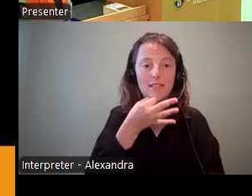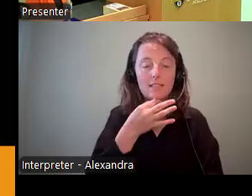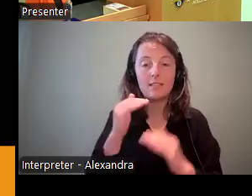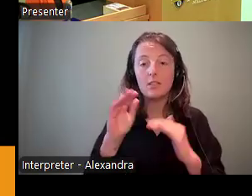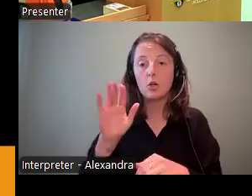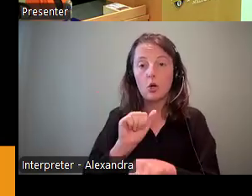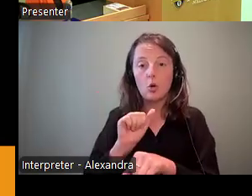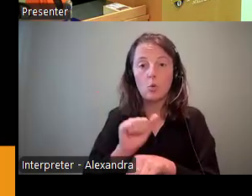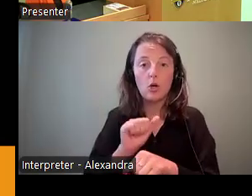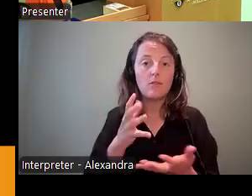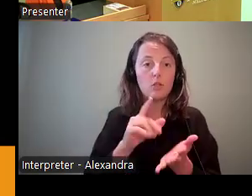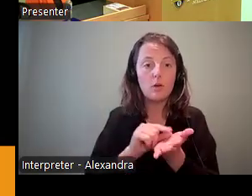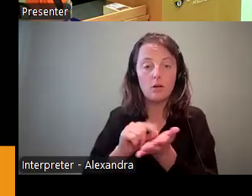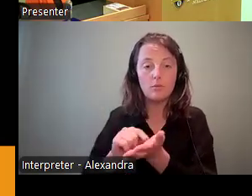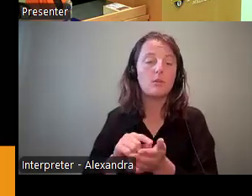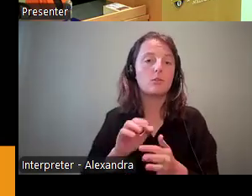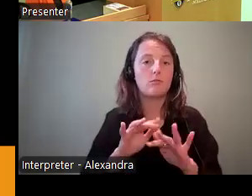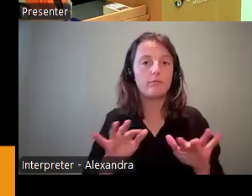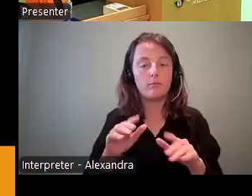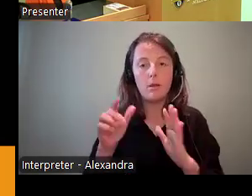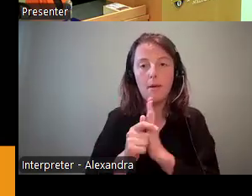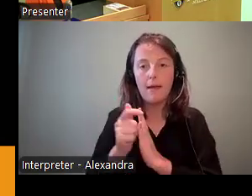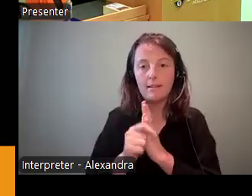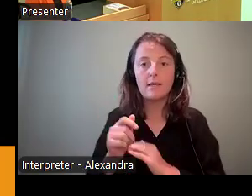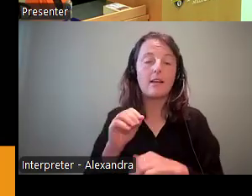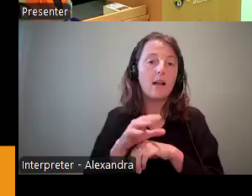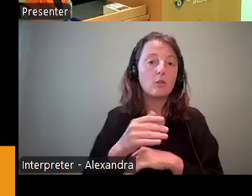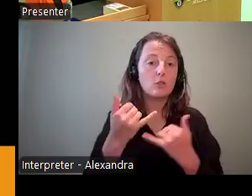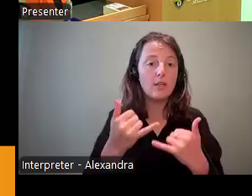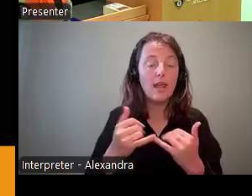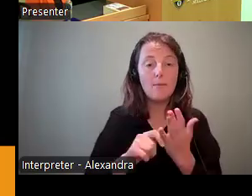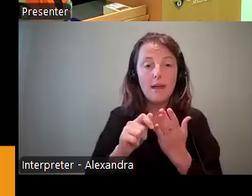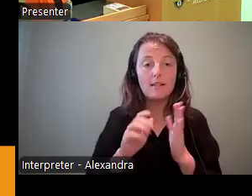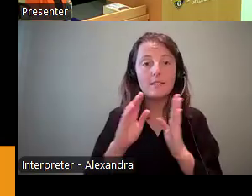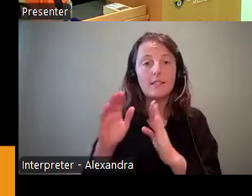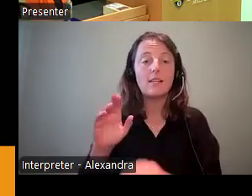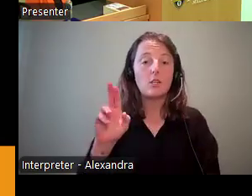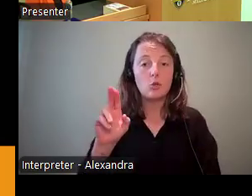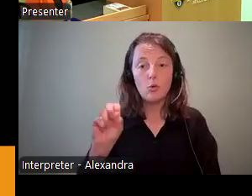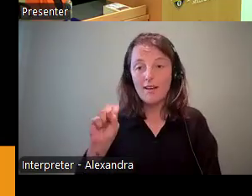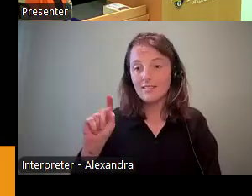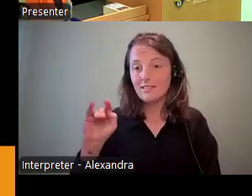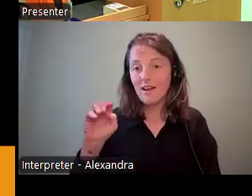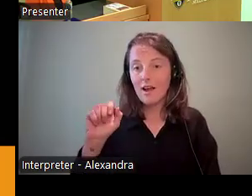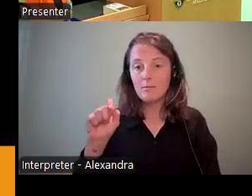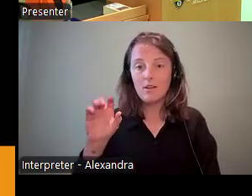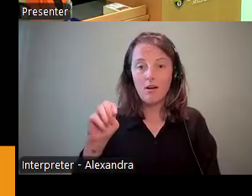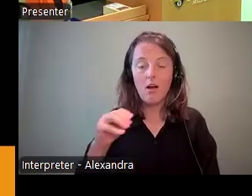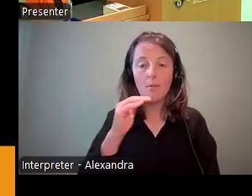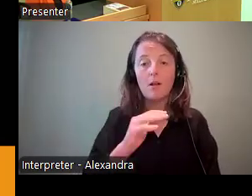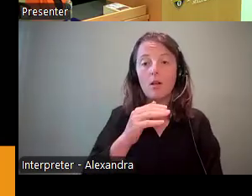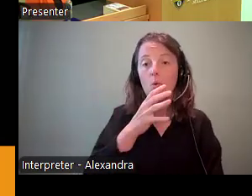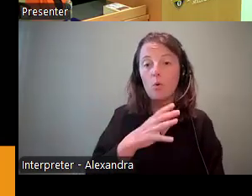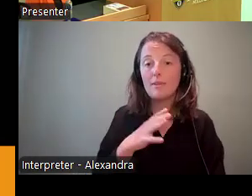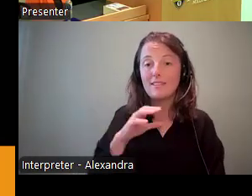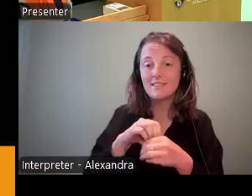Today magazine, Authority Magazine, us times.com, Women's Insider, and several counseling textbooks